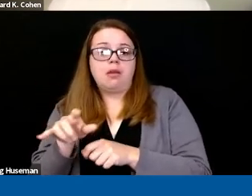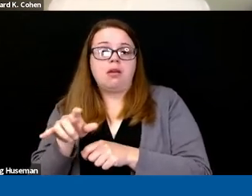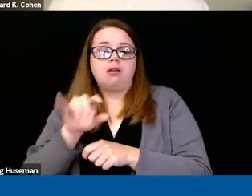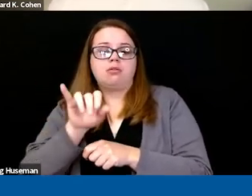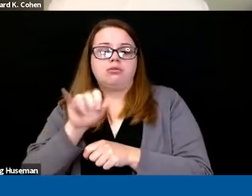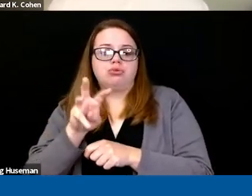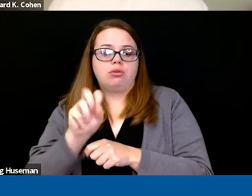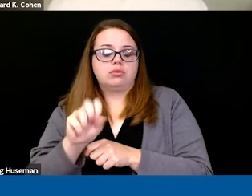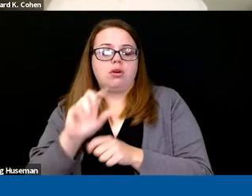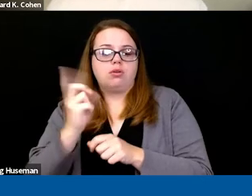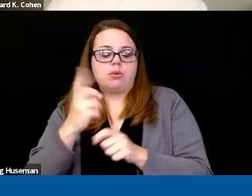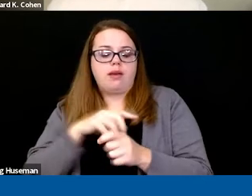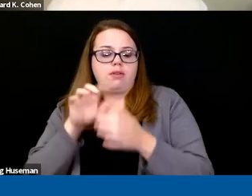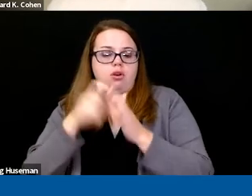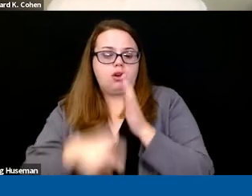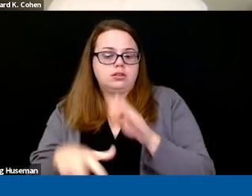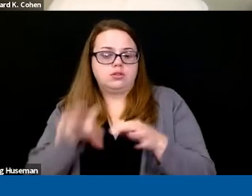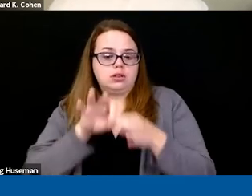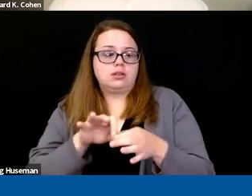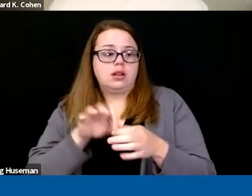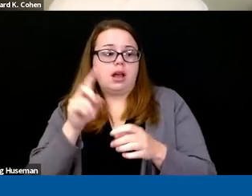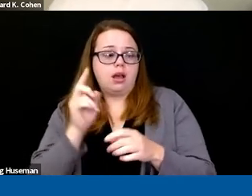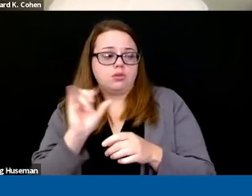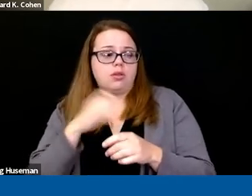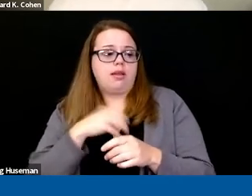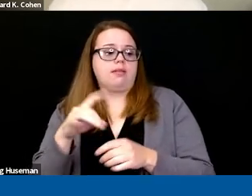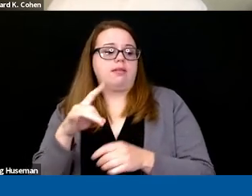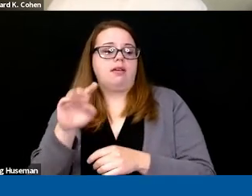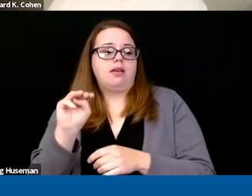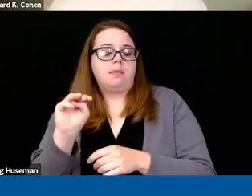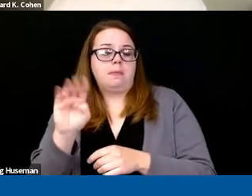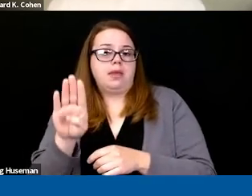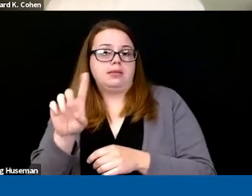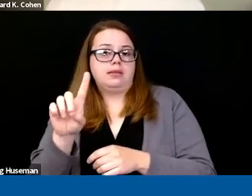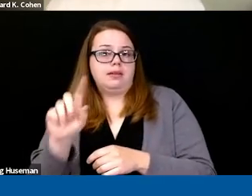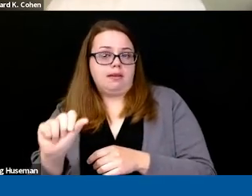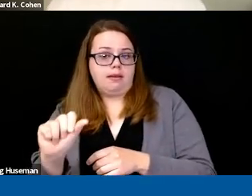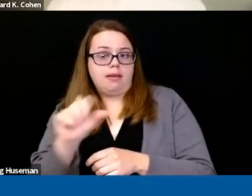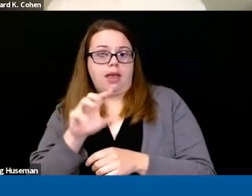So you can also use NVDA. I recommend testing that using Firefox. And you can also jump over to Chrome